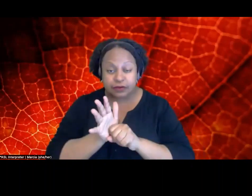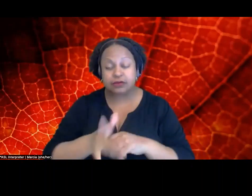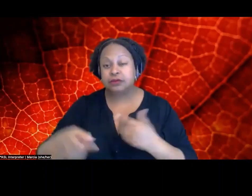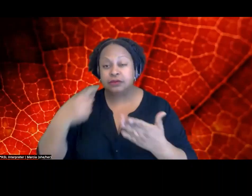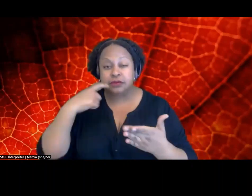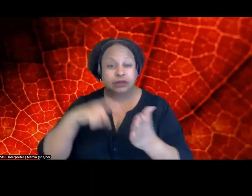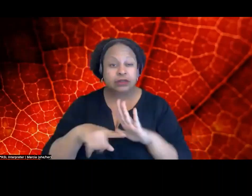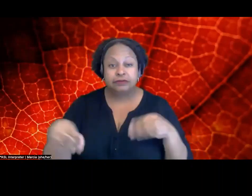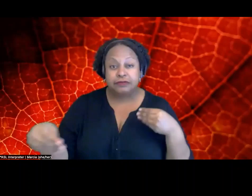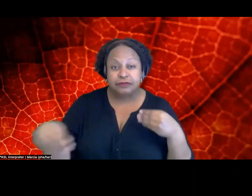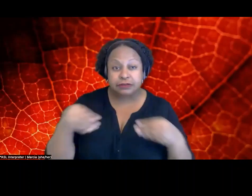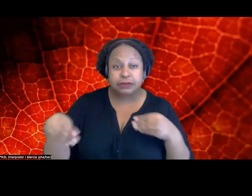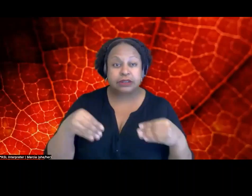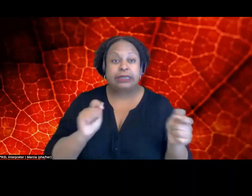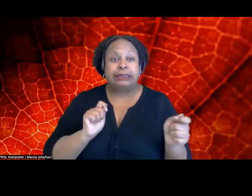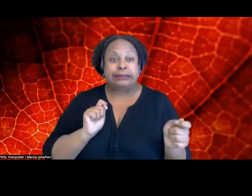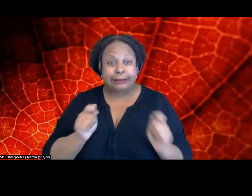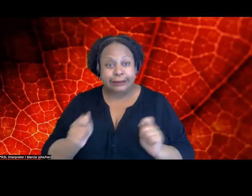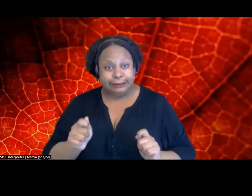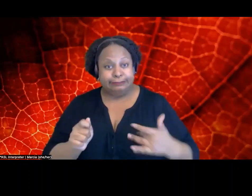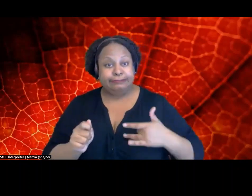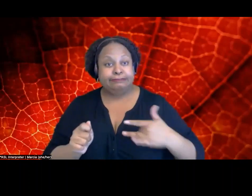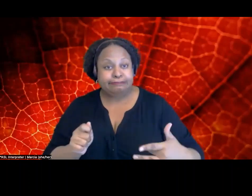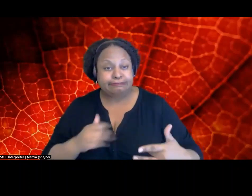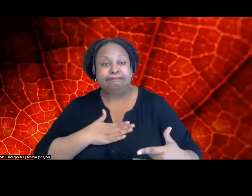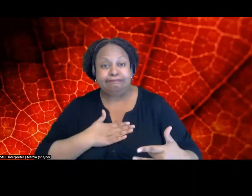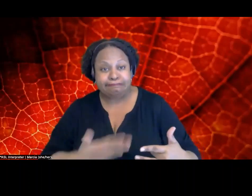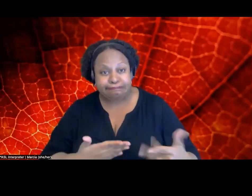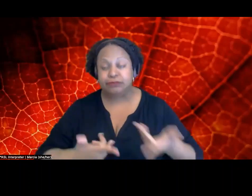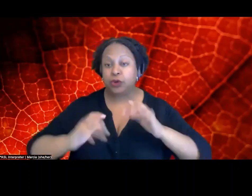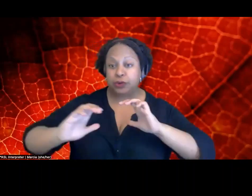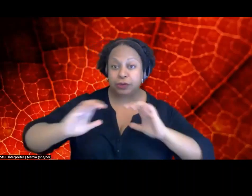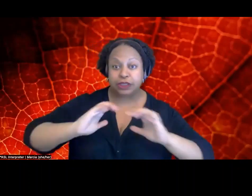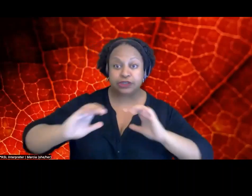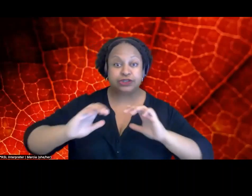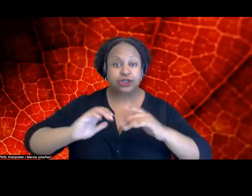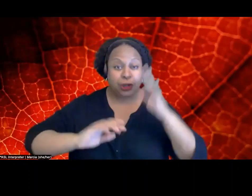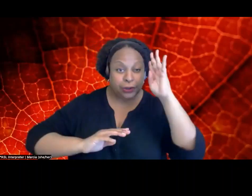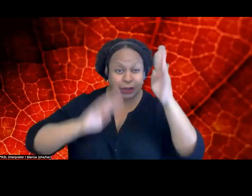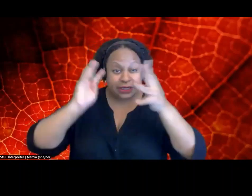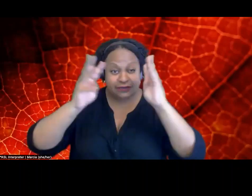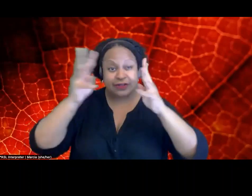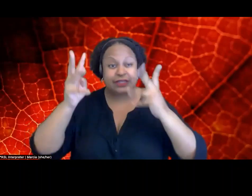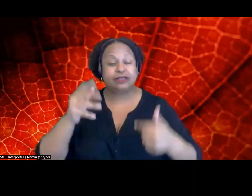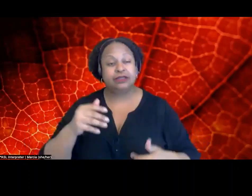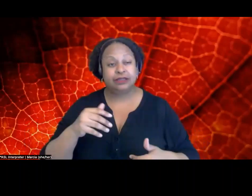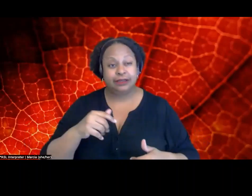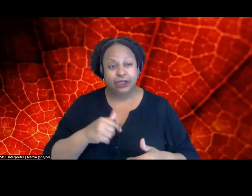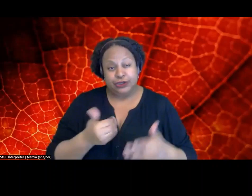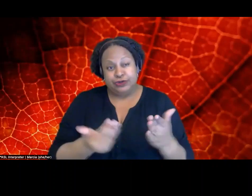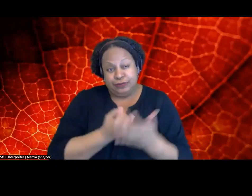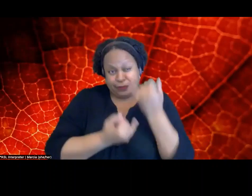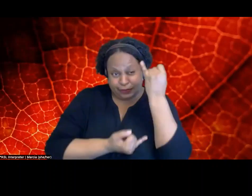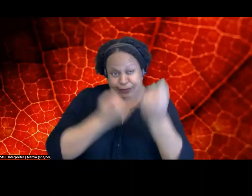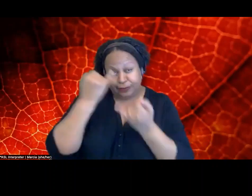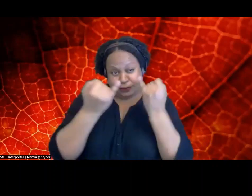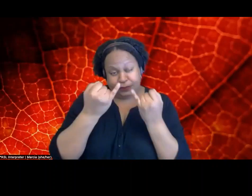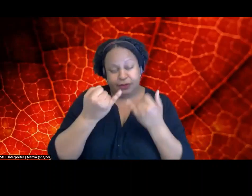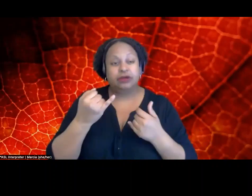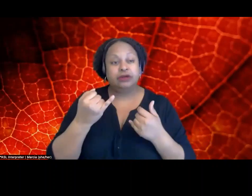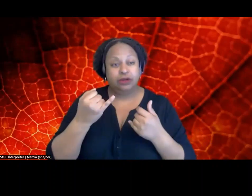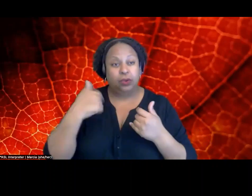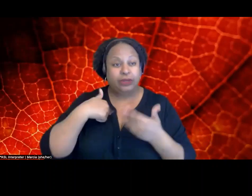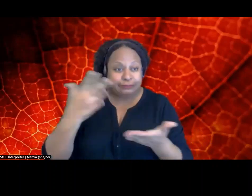adaptability, communication, creativity, and innovation that were utilized to navigate this.